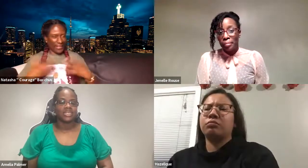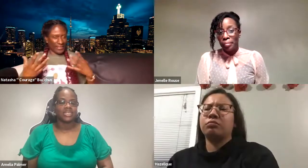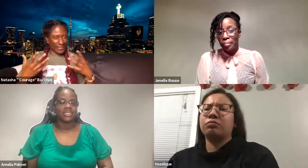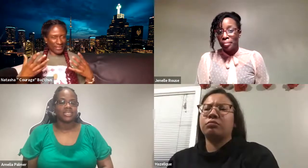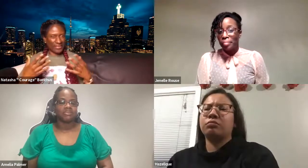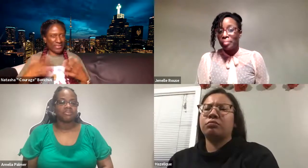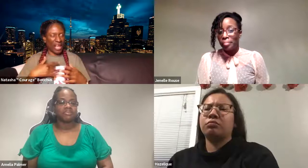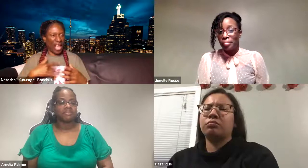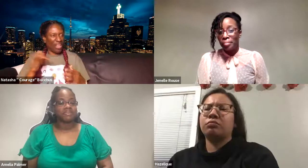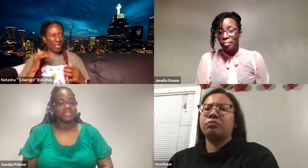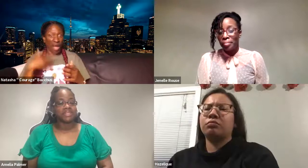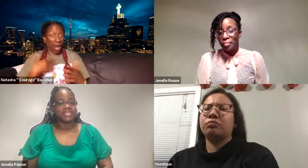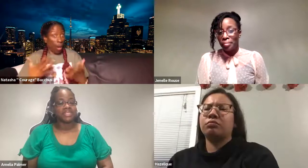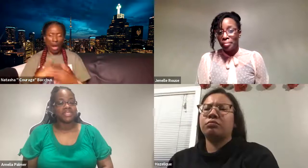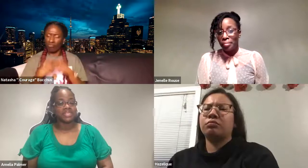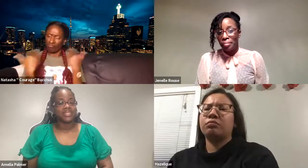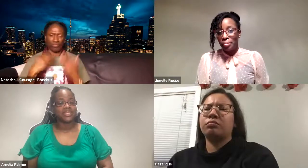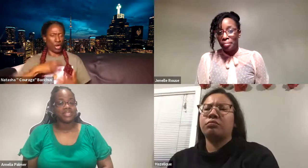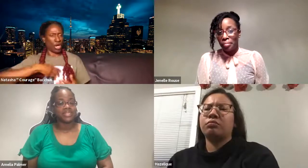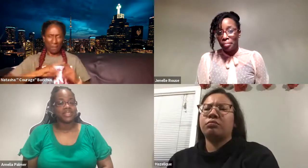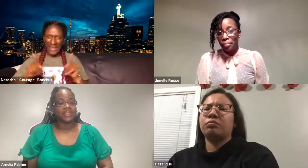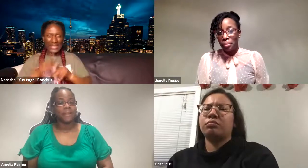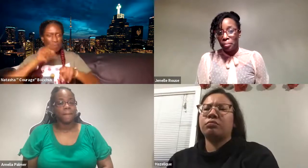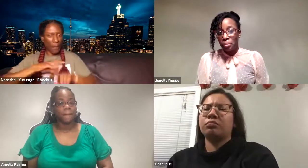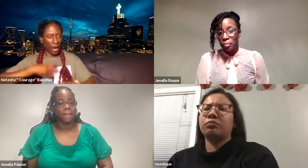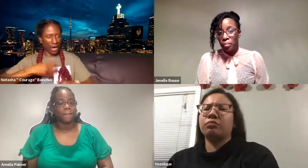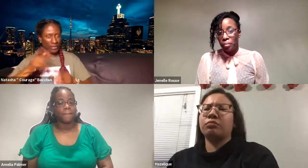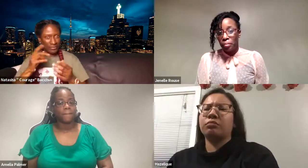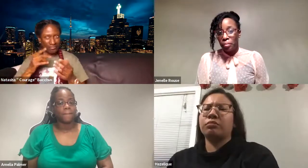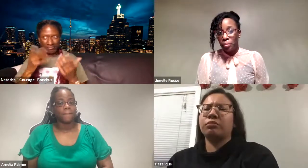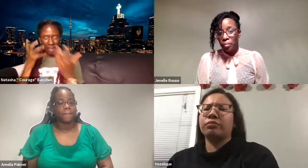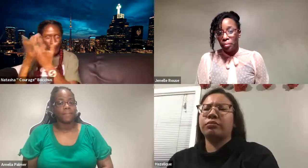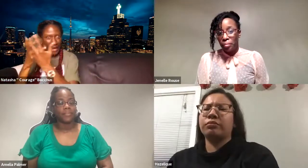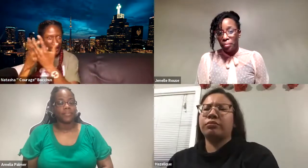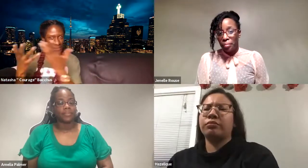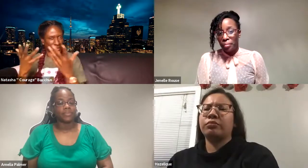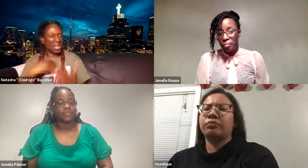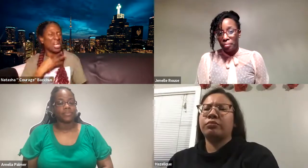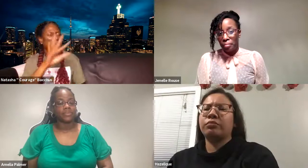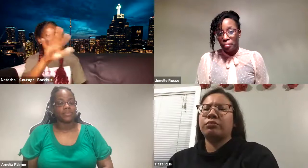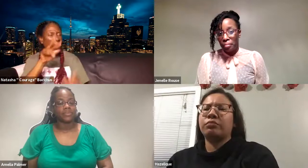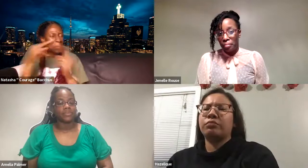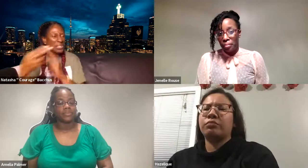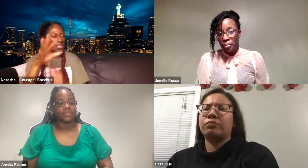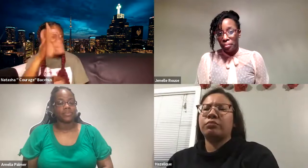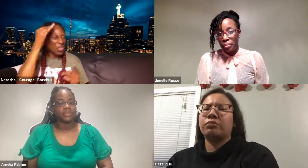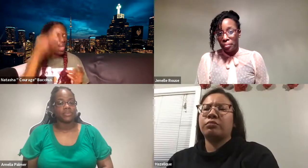pros and cons about translating between the two languages? you code switch, you try to accommodate